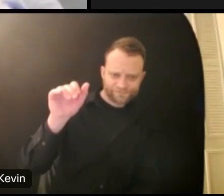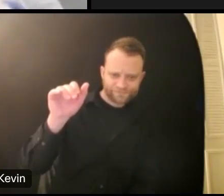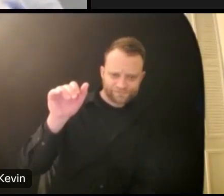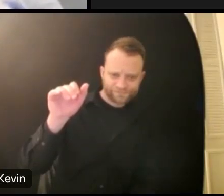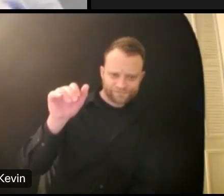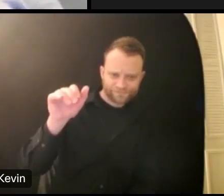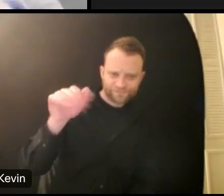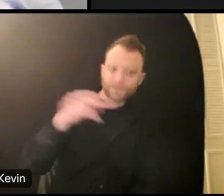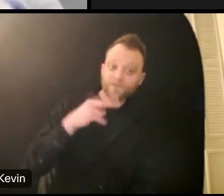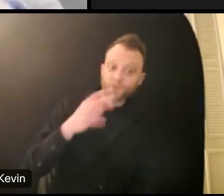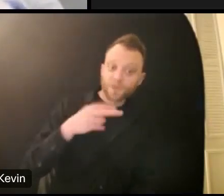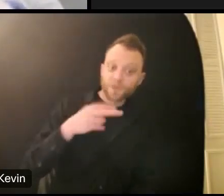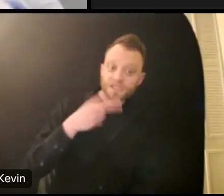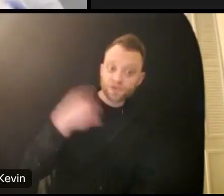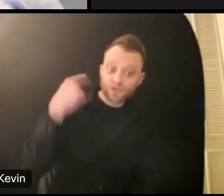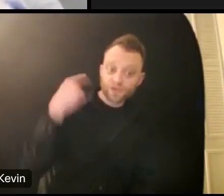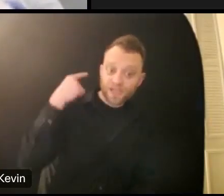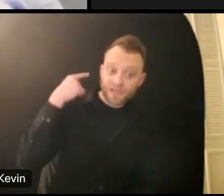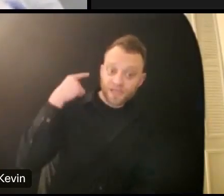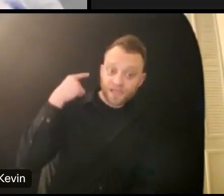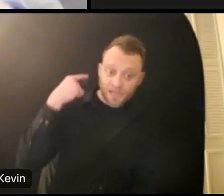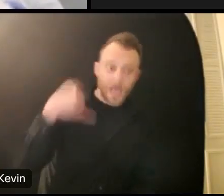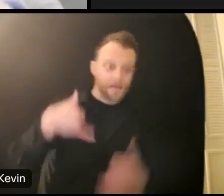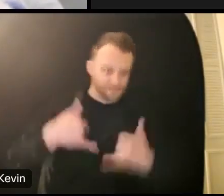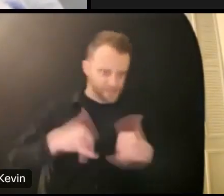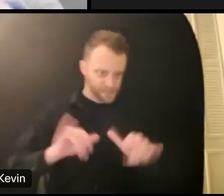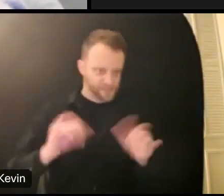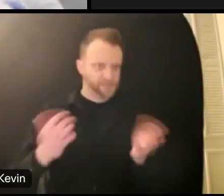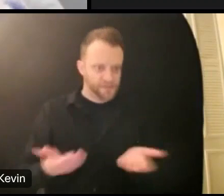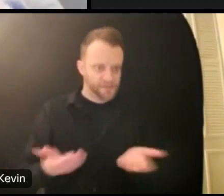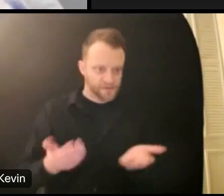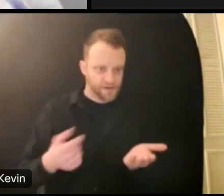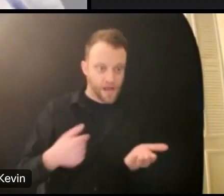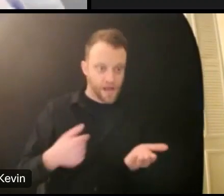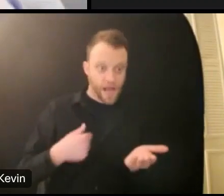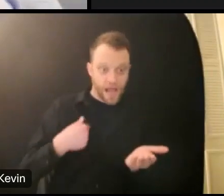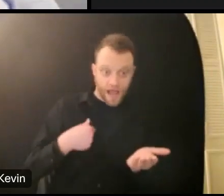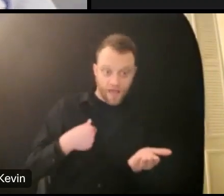(Campbell) Yes I am still here and I did have a follow-up. (Fast) okay